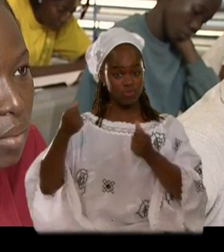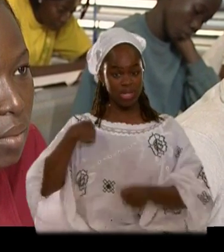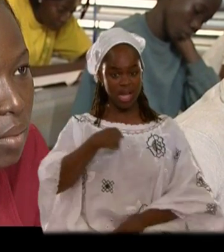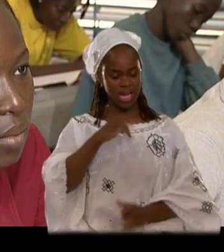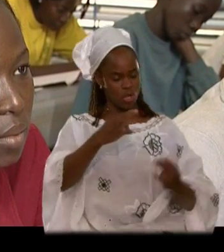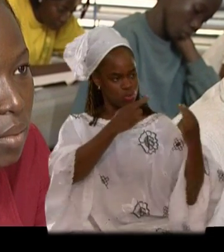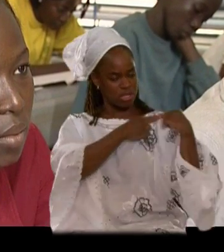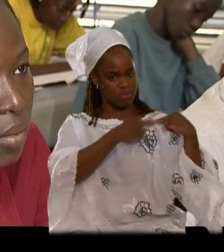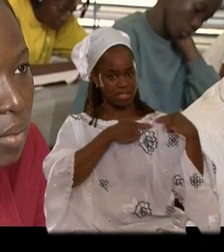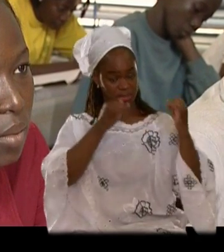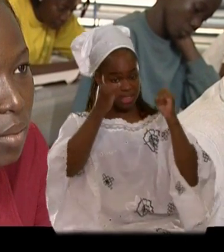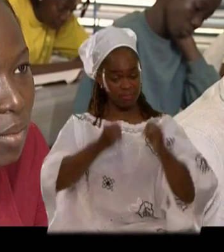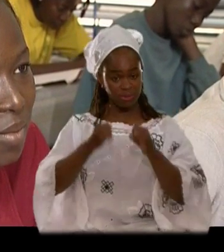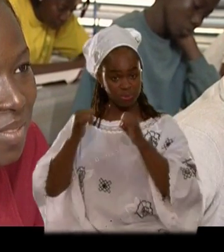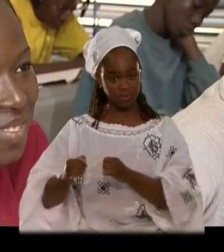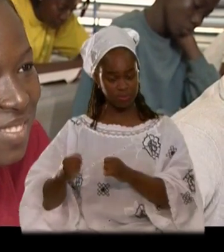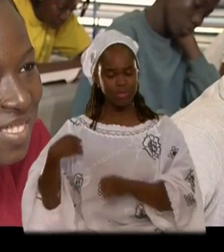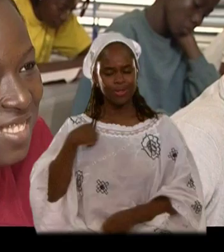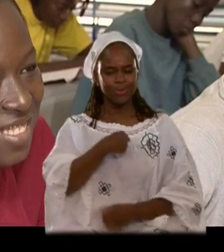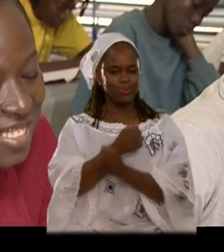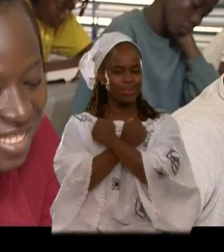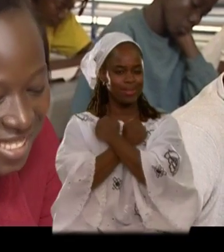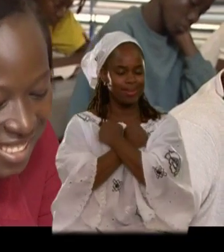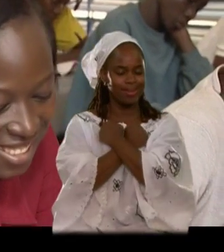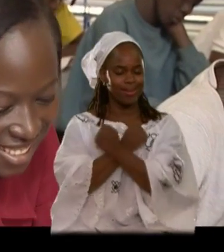We love her.